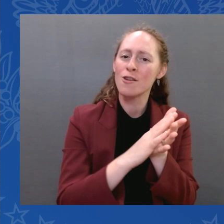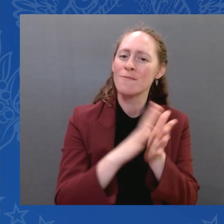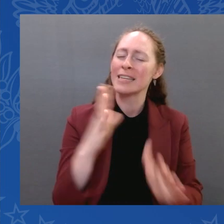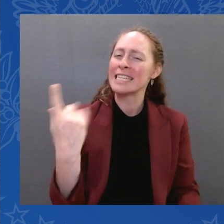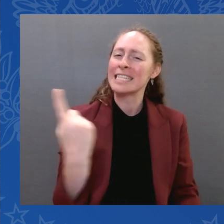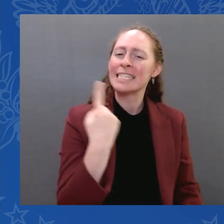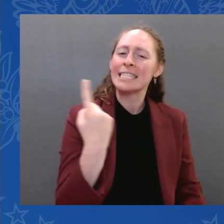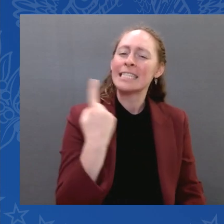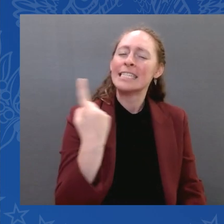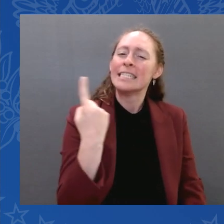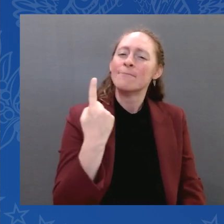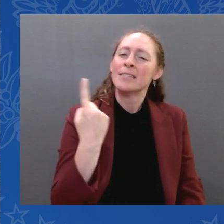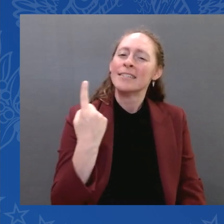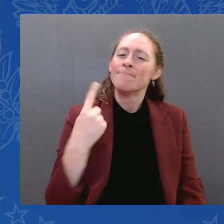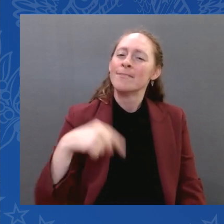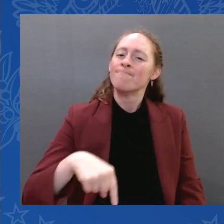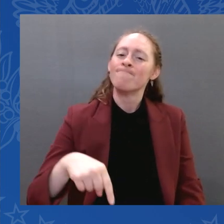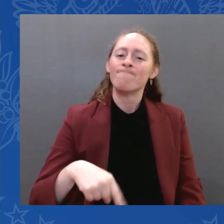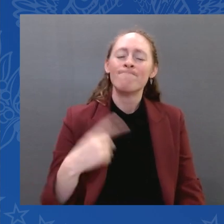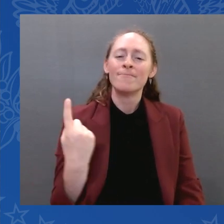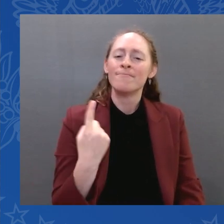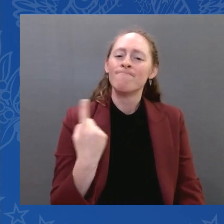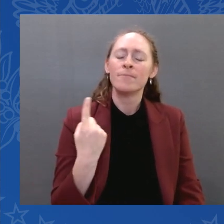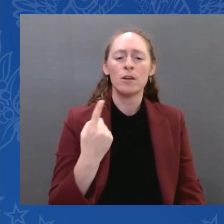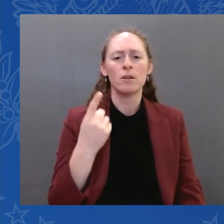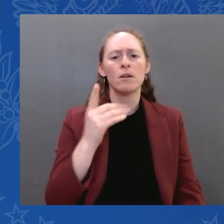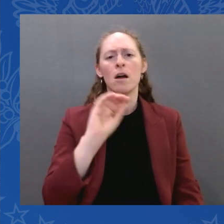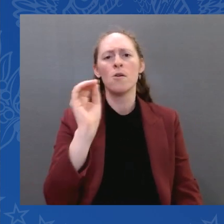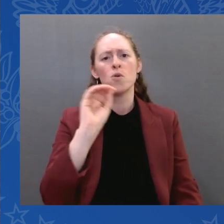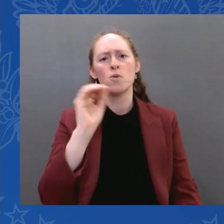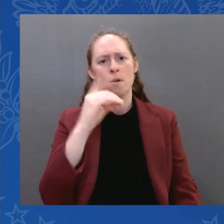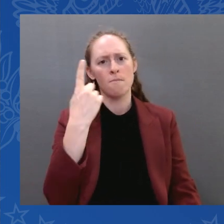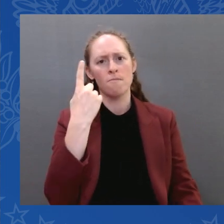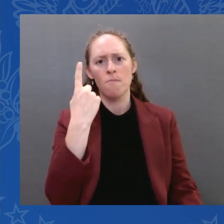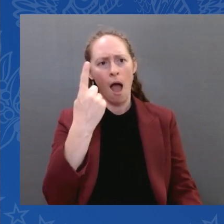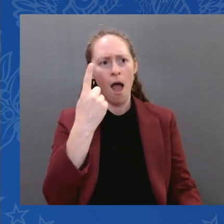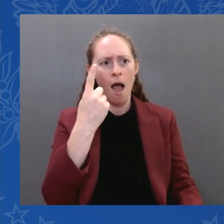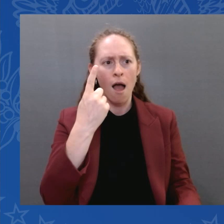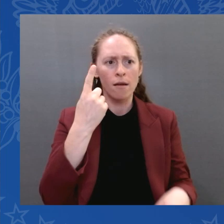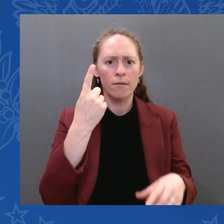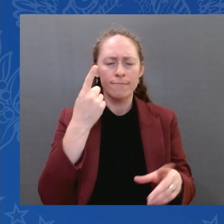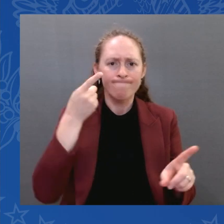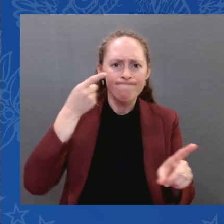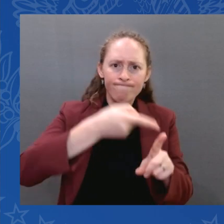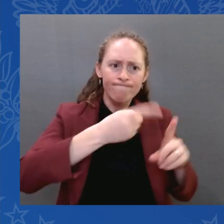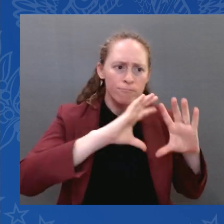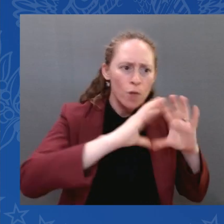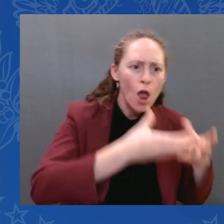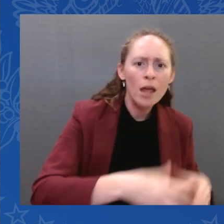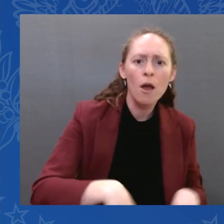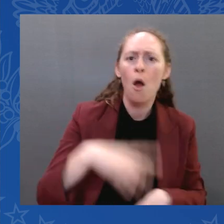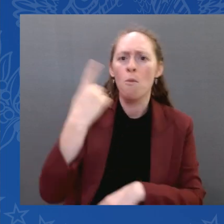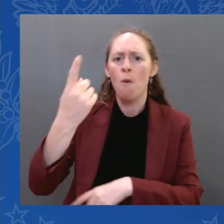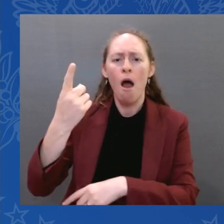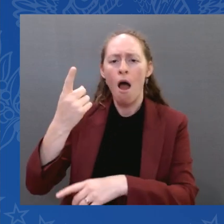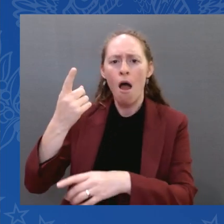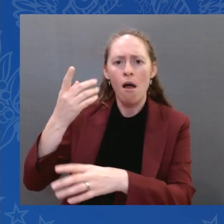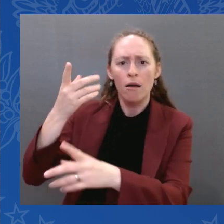It reflects the values that were laid down our values, our foundation generations ago